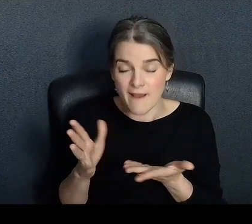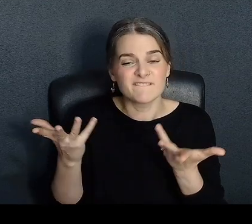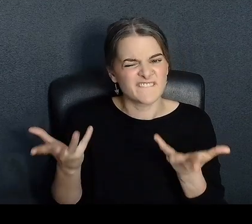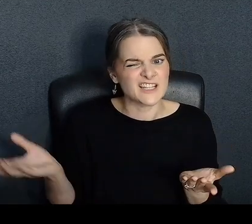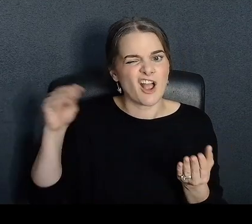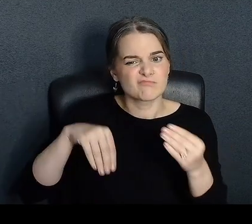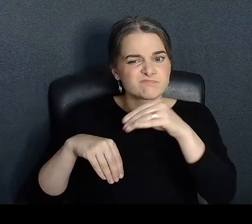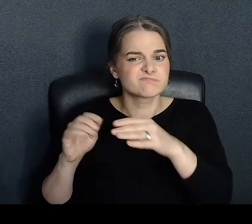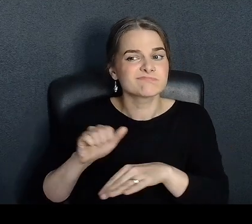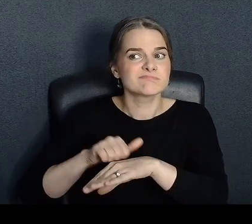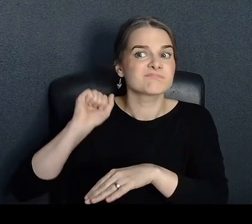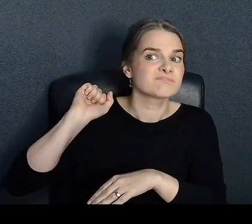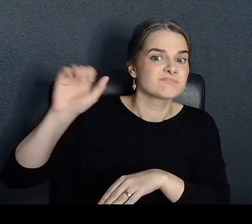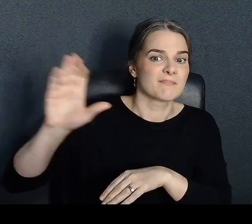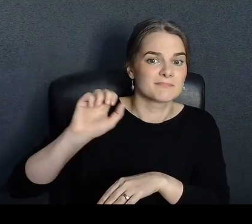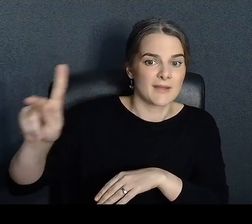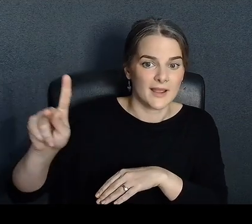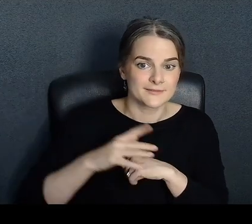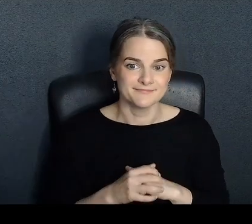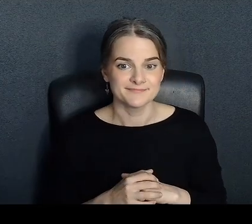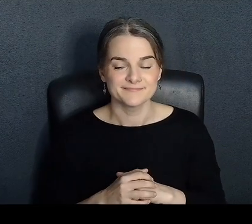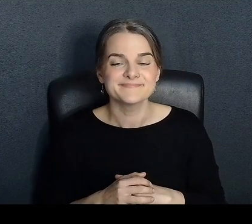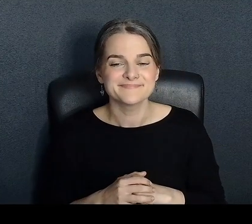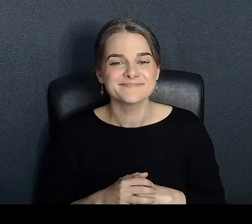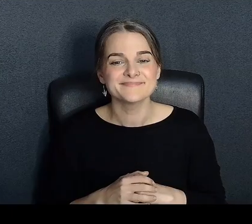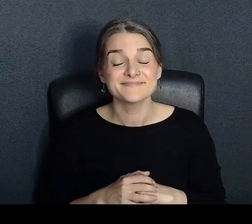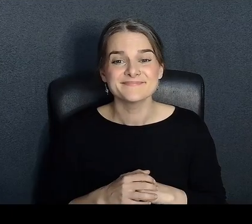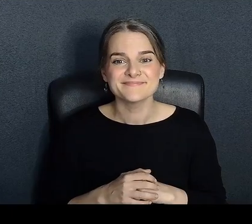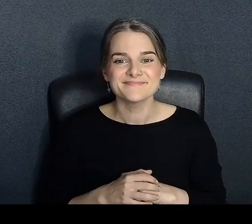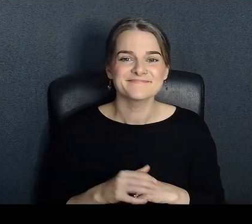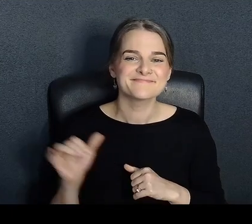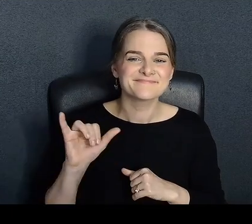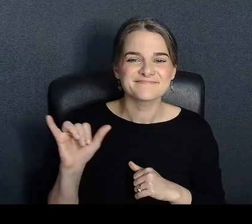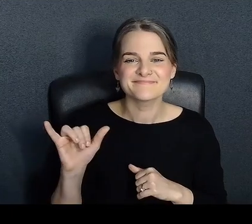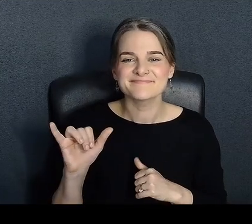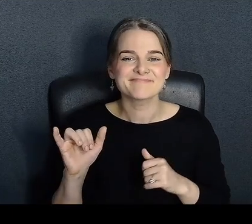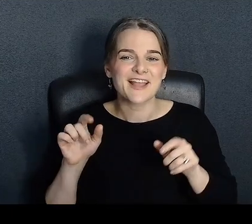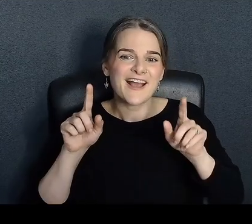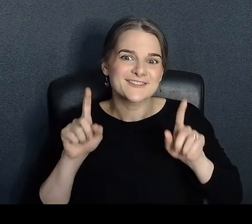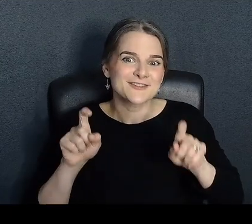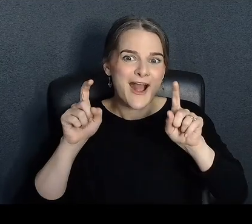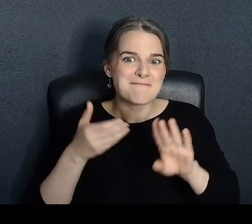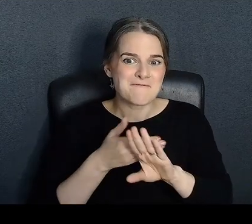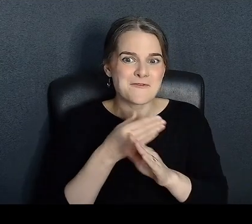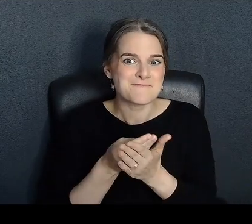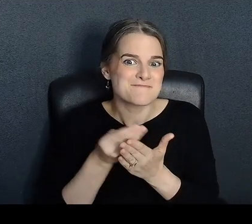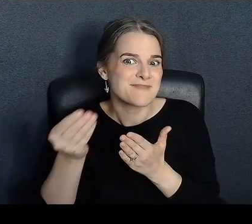And this is kind of like the try before you buy process. I think it's a great idea so that you're not